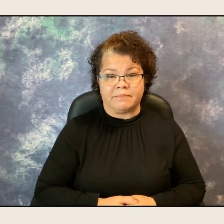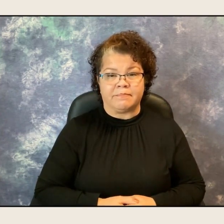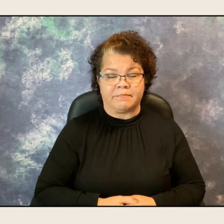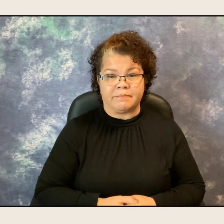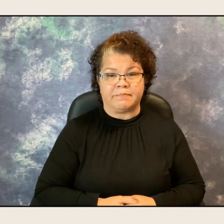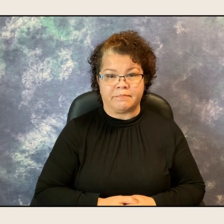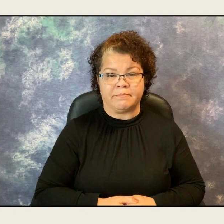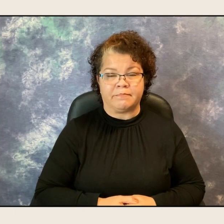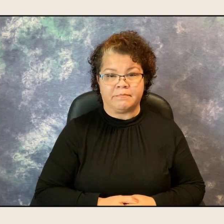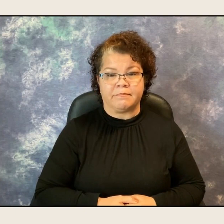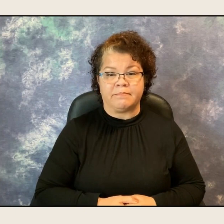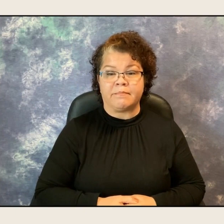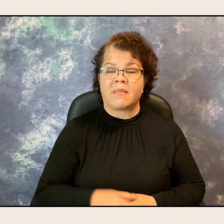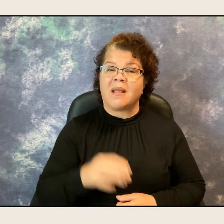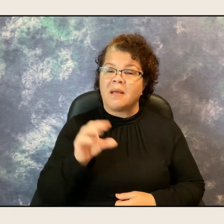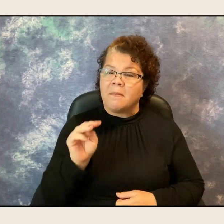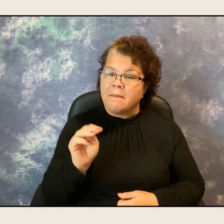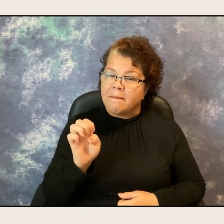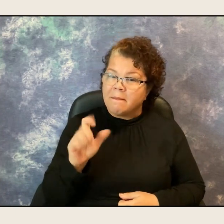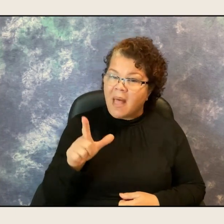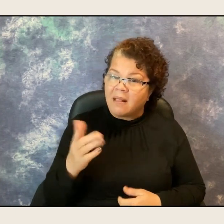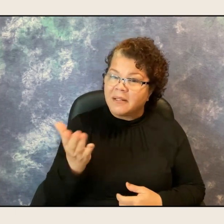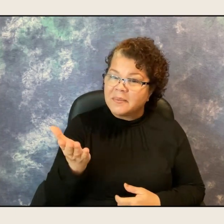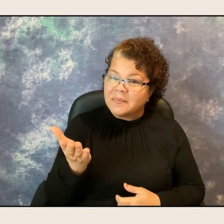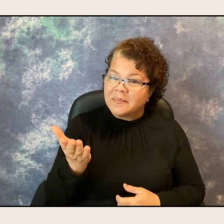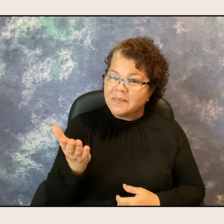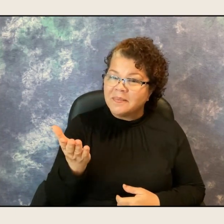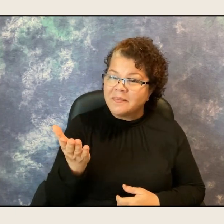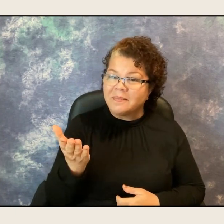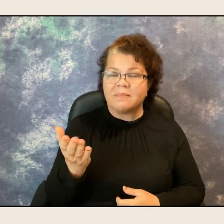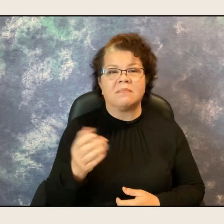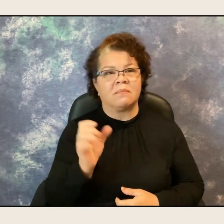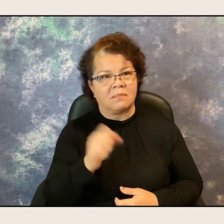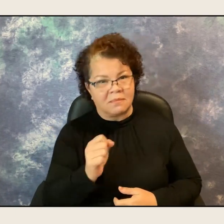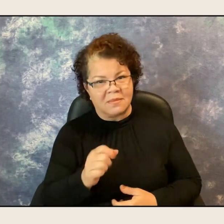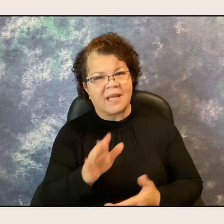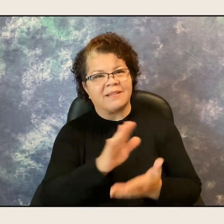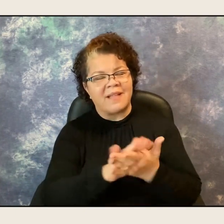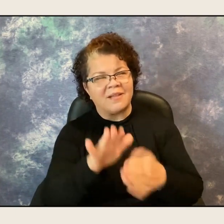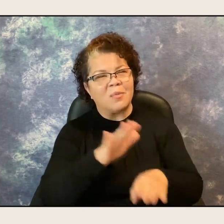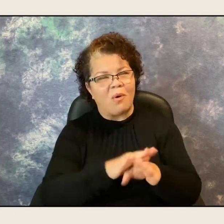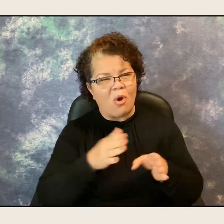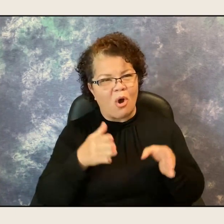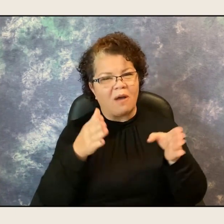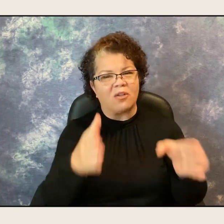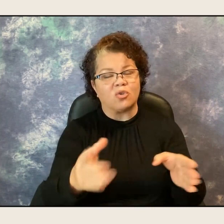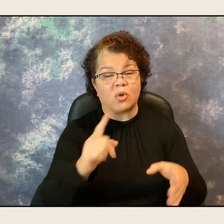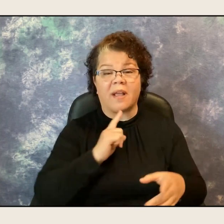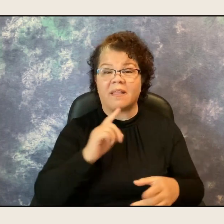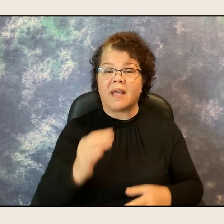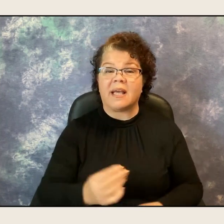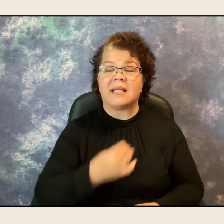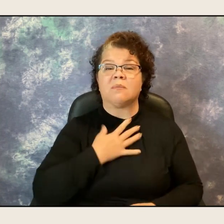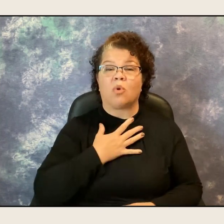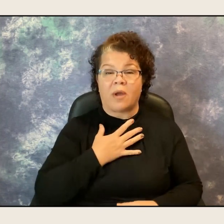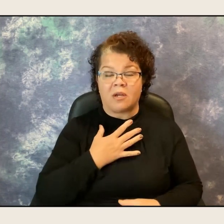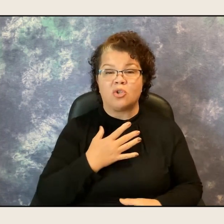Mel? Yeah. It's great to be in the street. You gotta be in the street. I think the inspiration could be even the Civil Rights Movement,